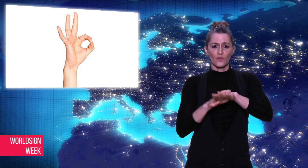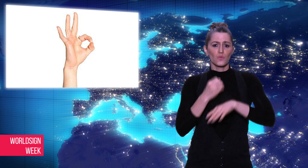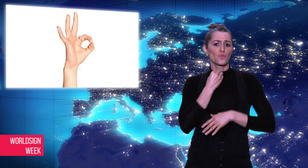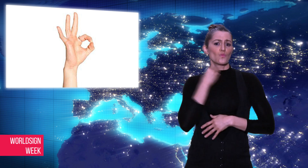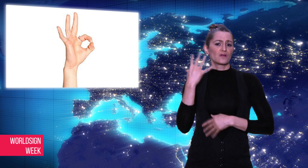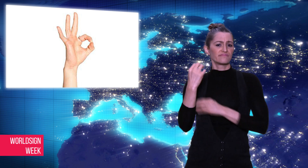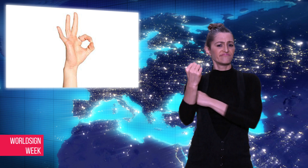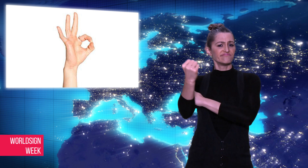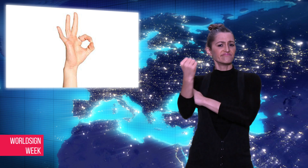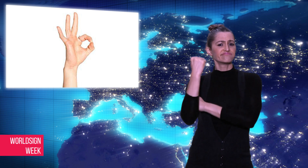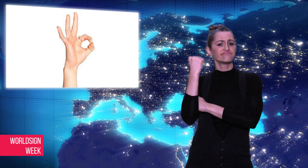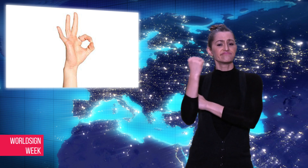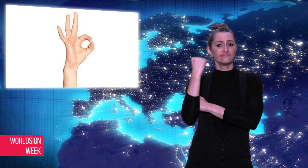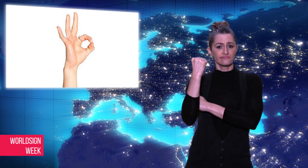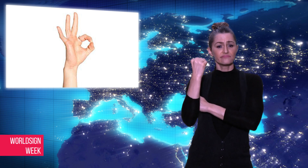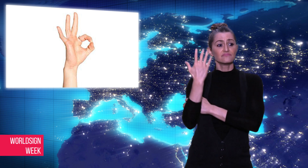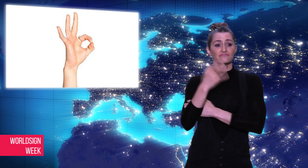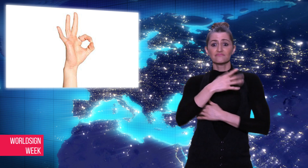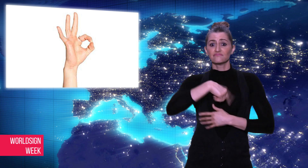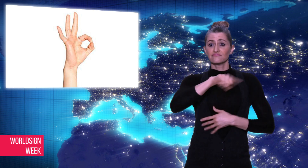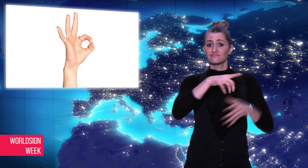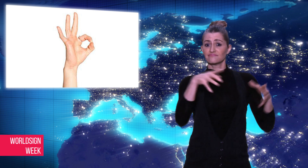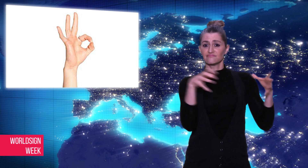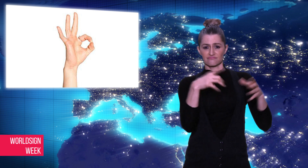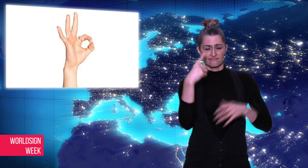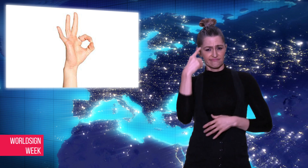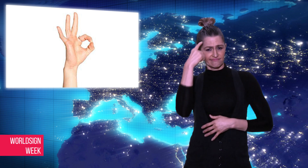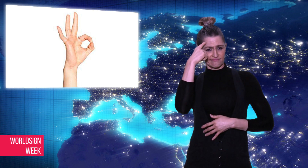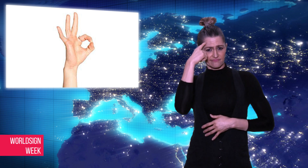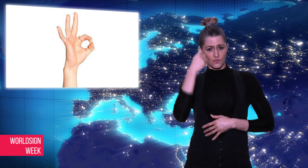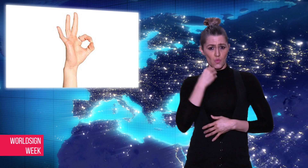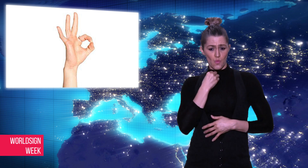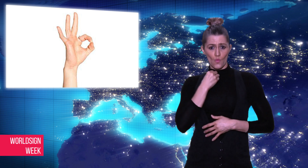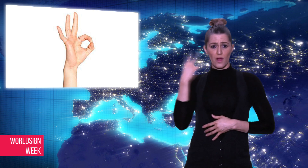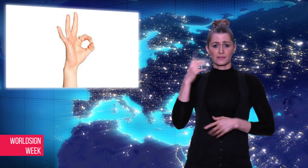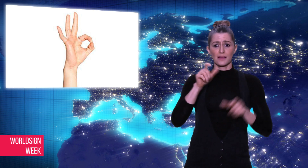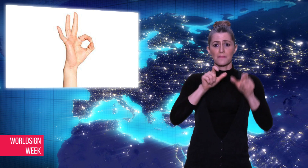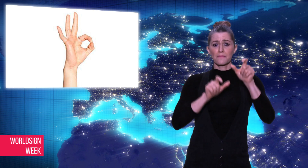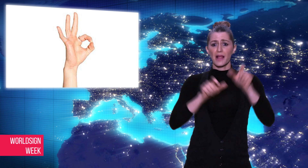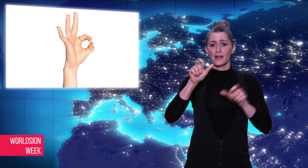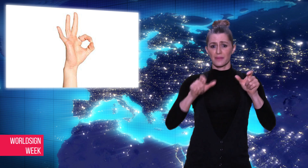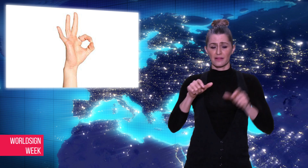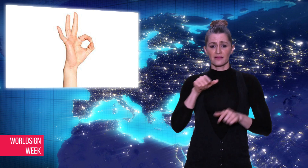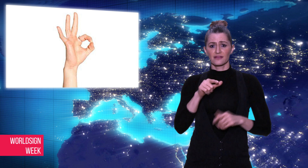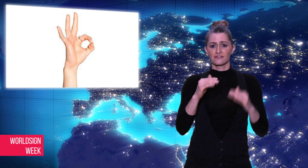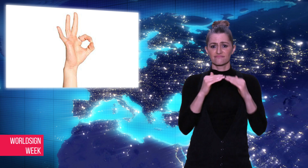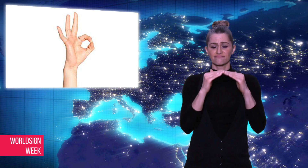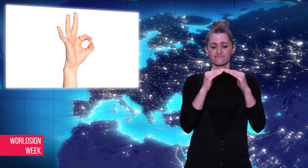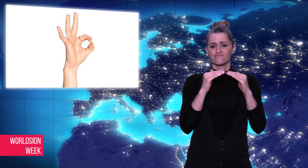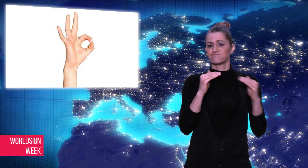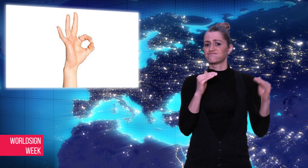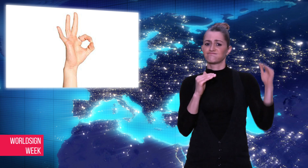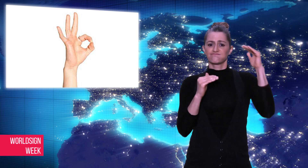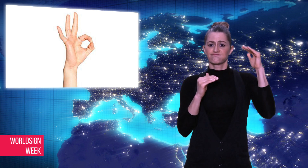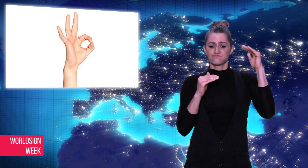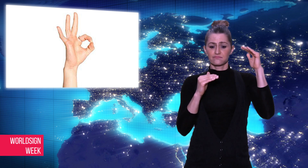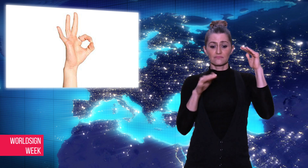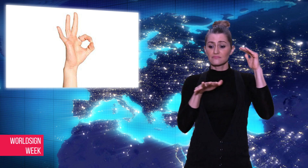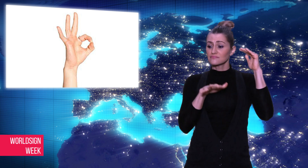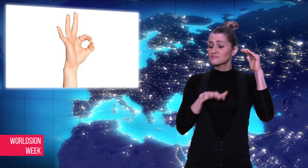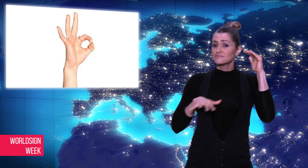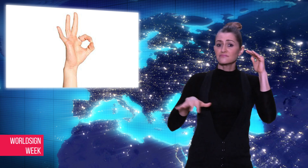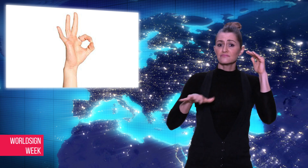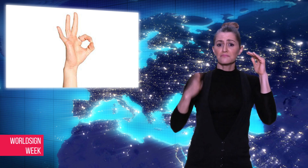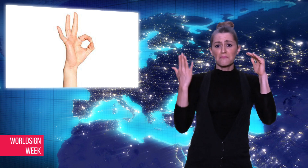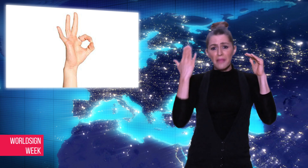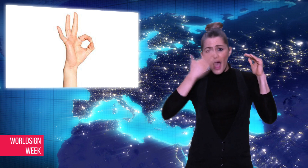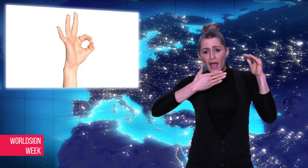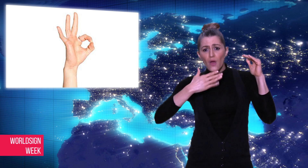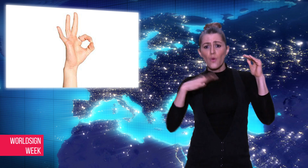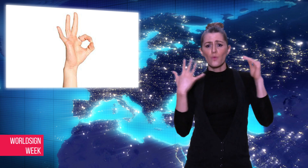gesture to symbolize “white power”, a belief that